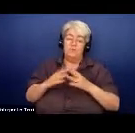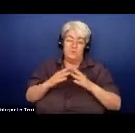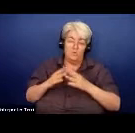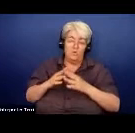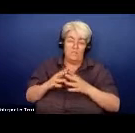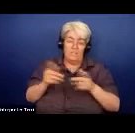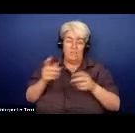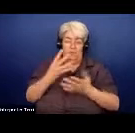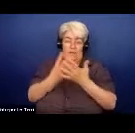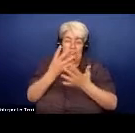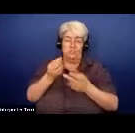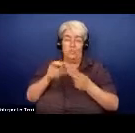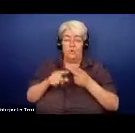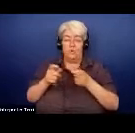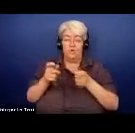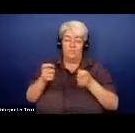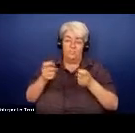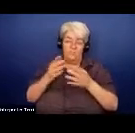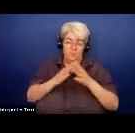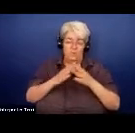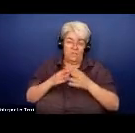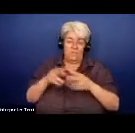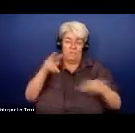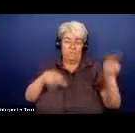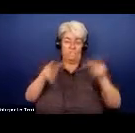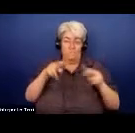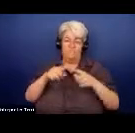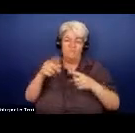which is done by probation or parole.